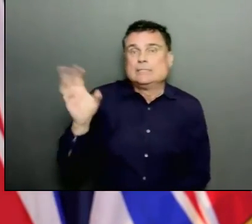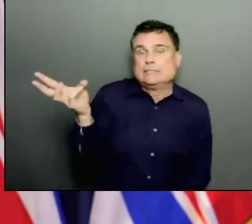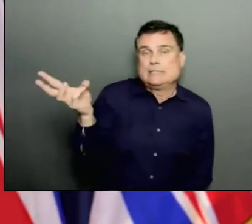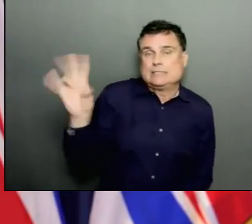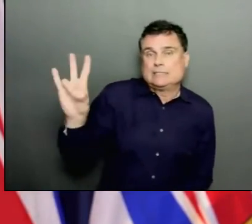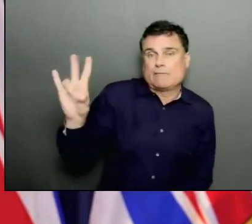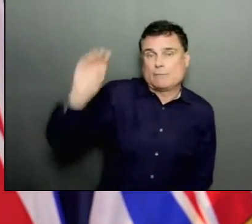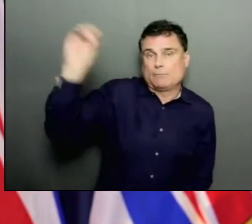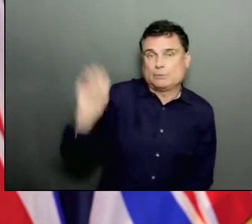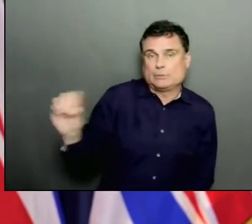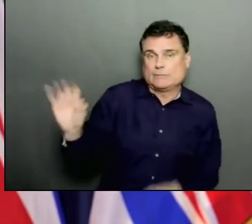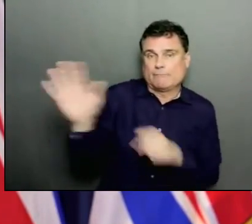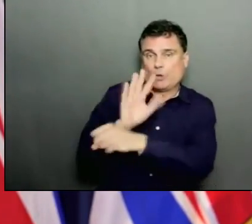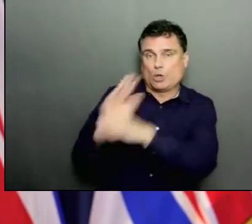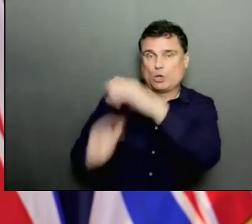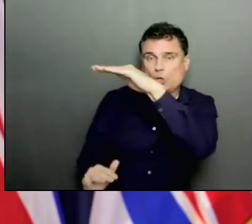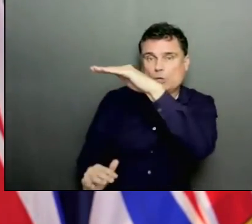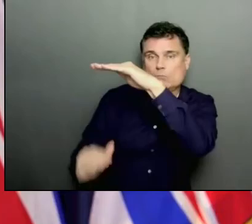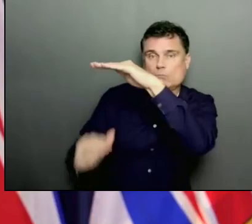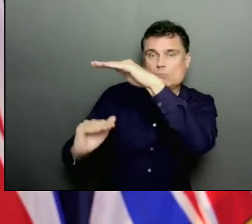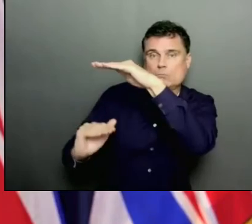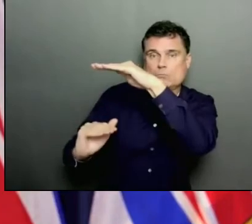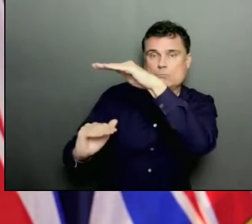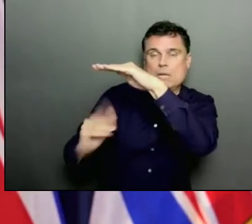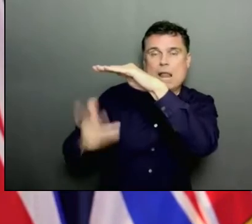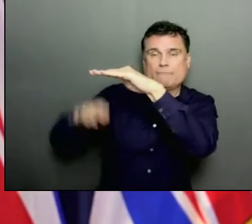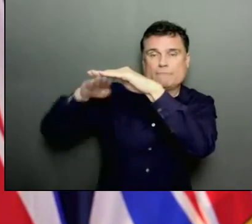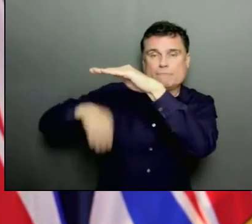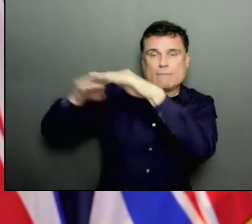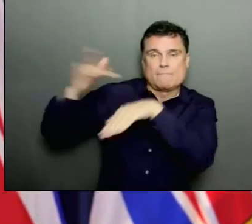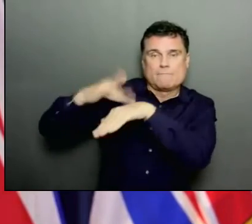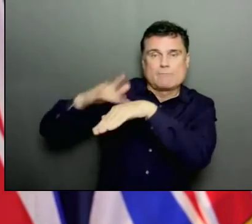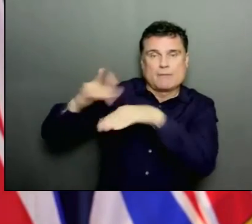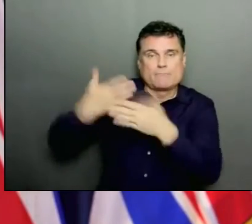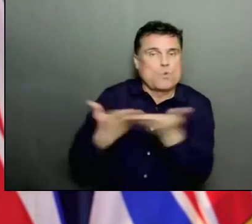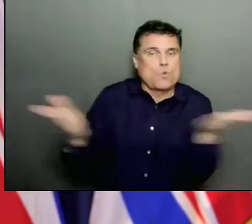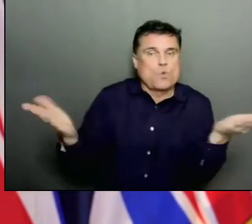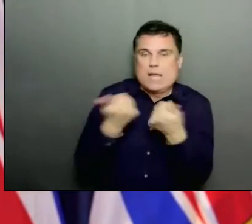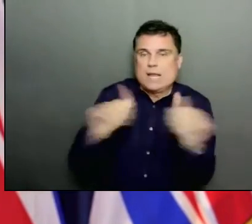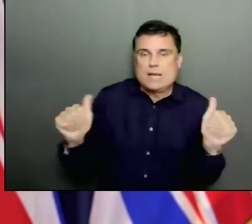are 74.3 per cent, meaning 134 vacant critical care base beds and we have